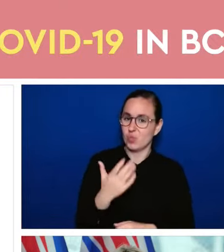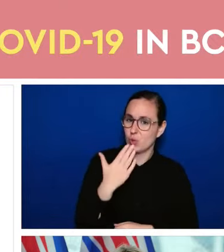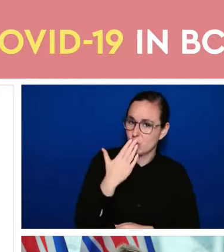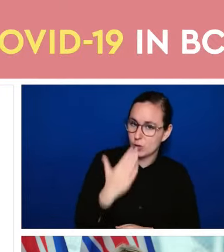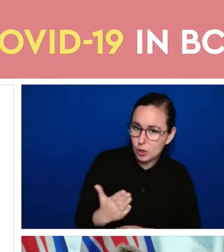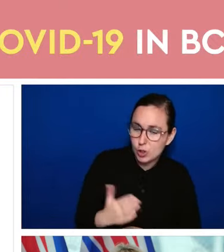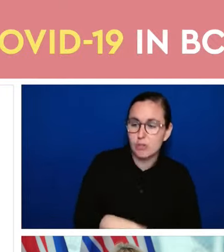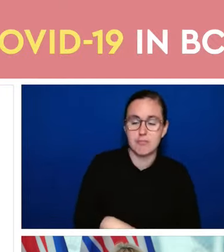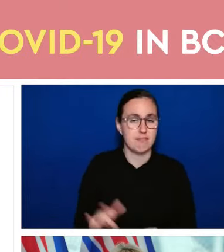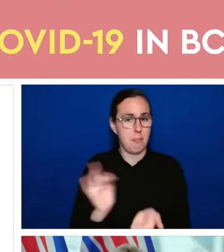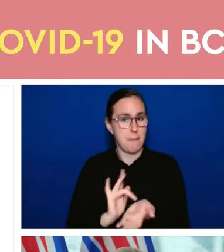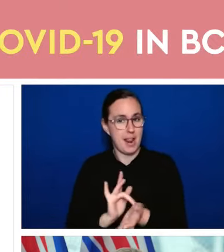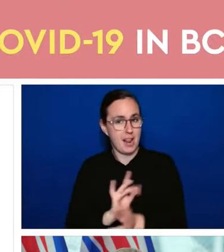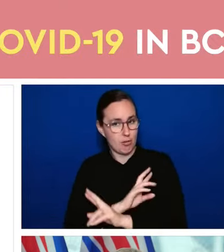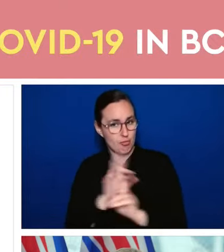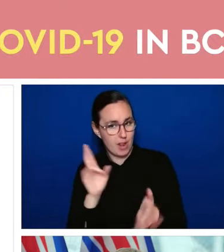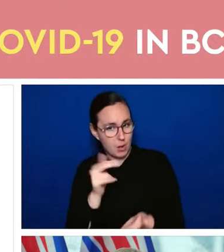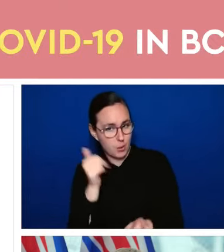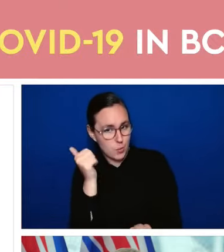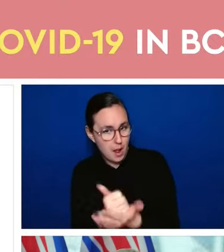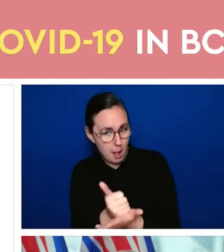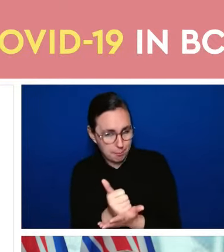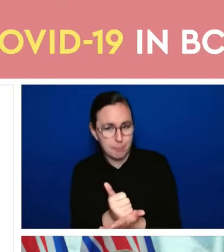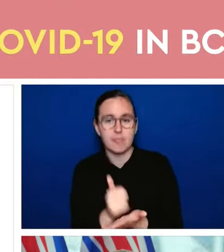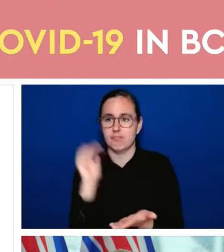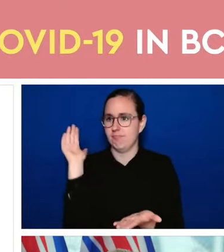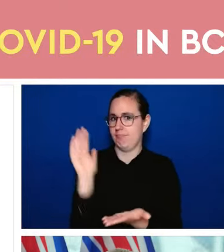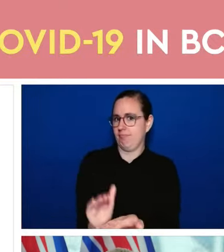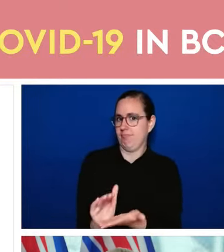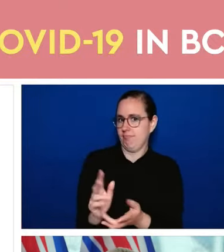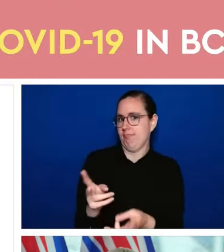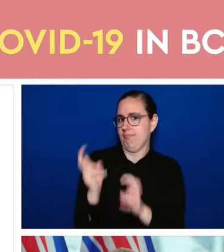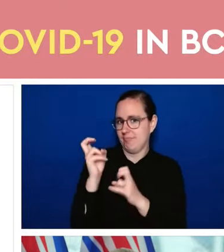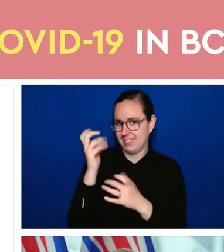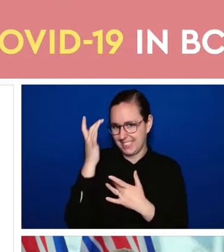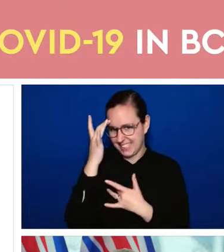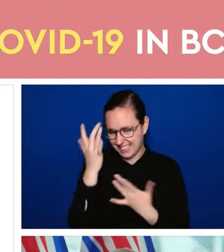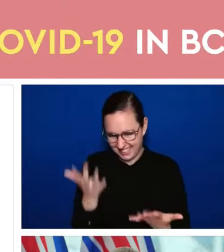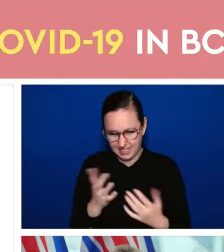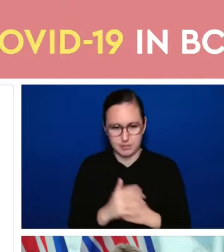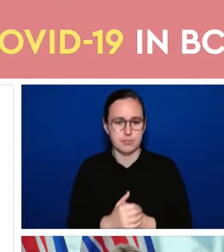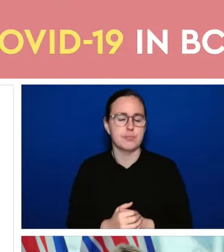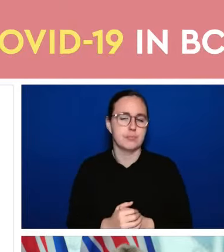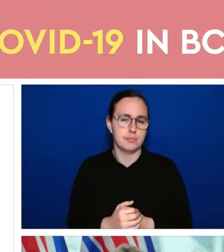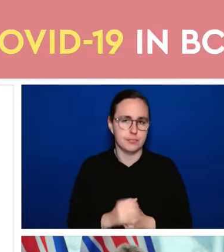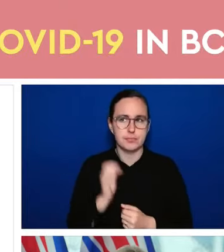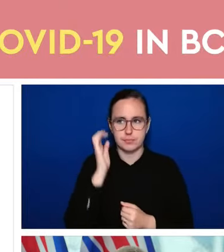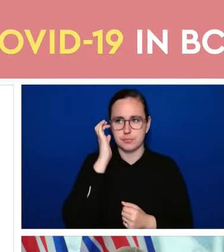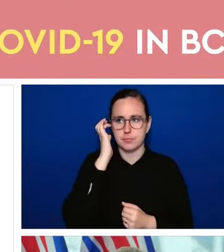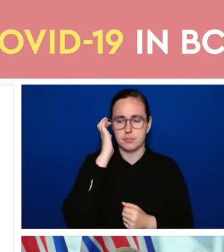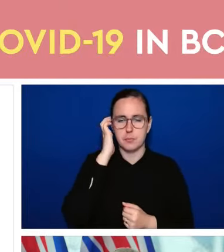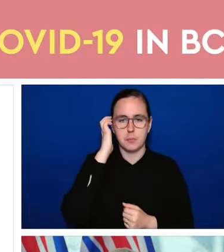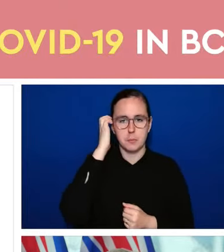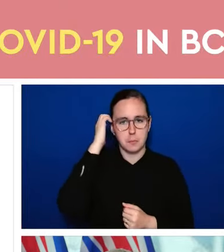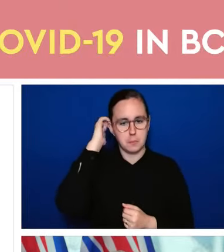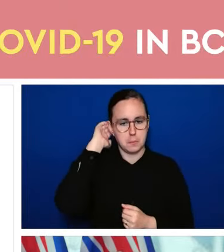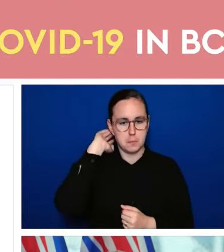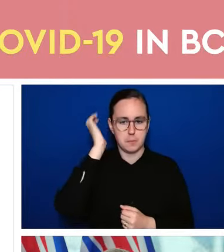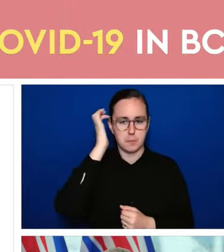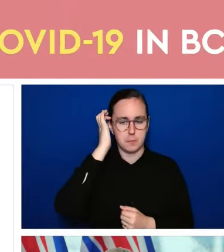serious opens for everyone. In this era of high community